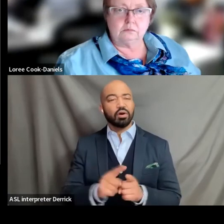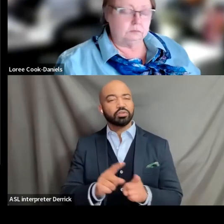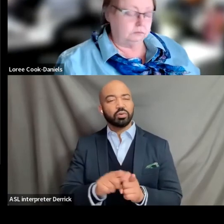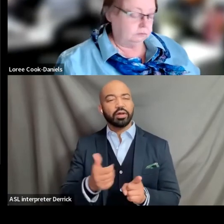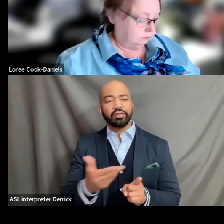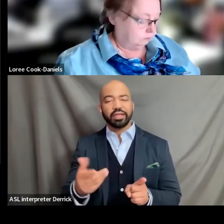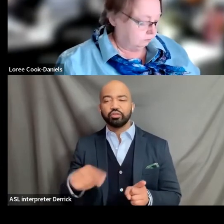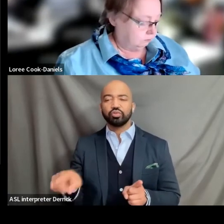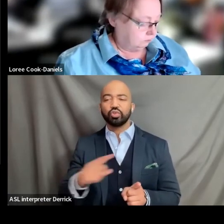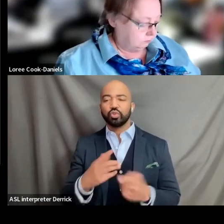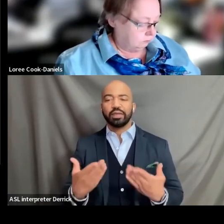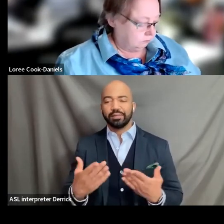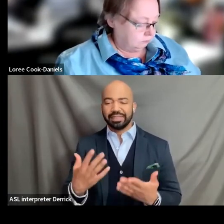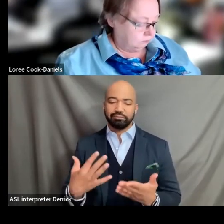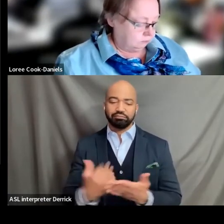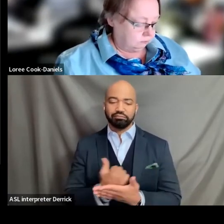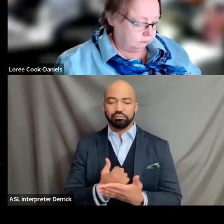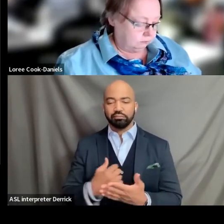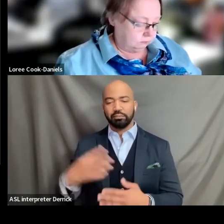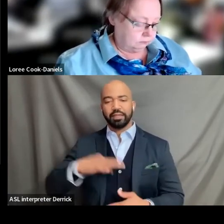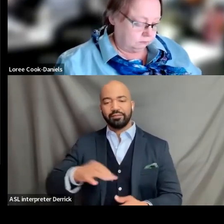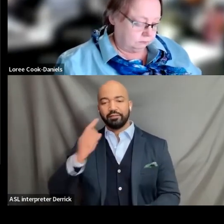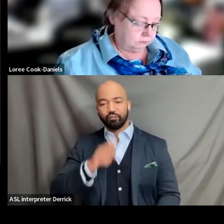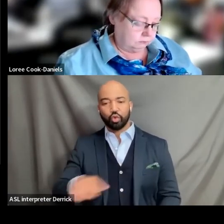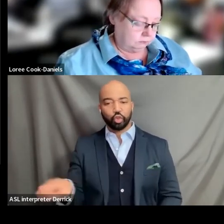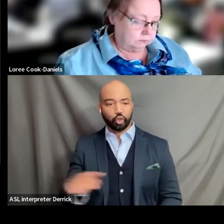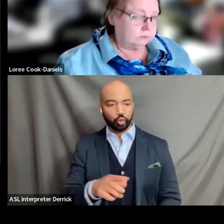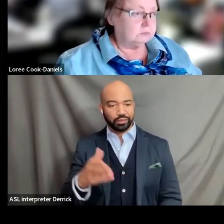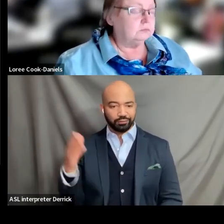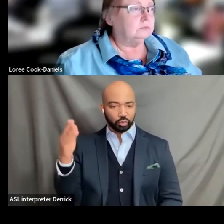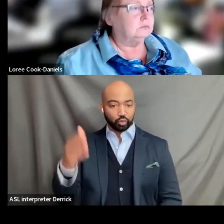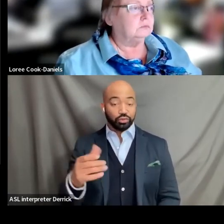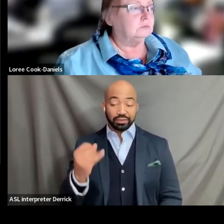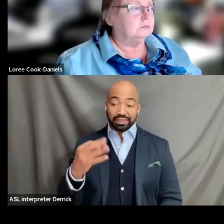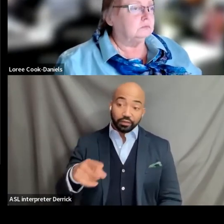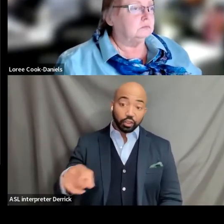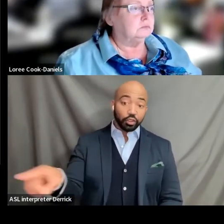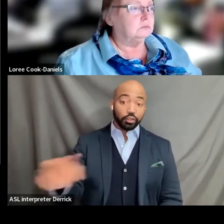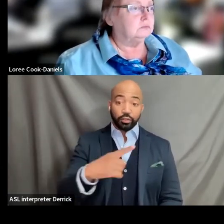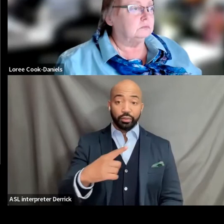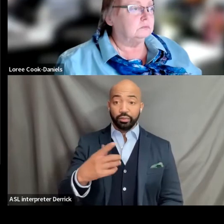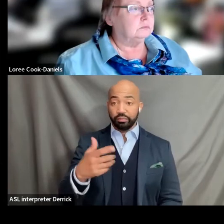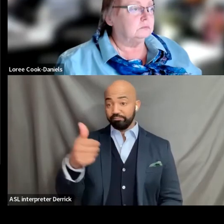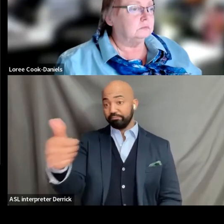interesting or useful to you. So again, if you are not somebody that is familiar